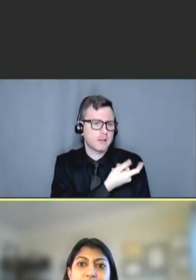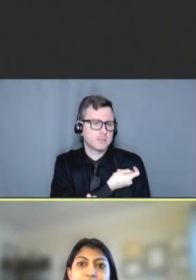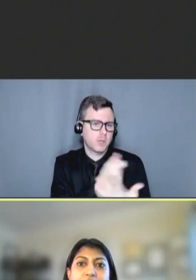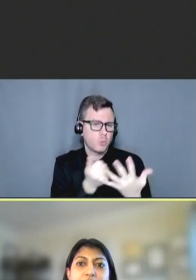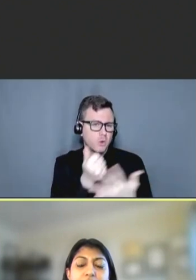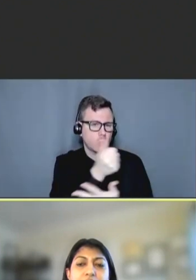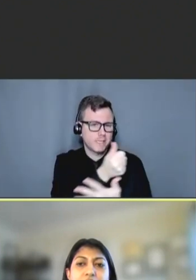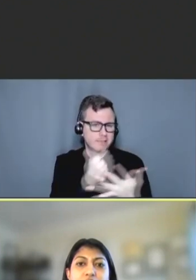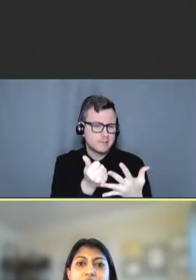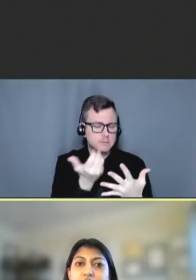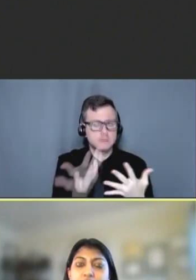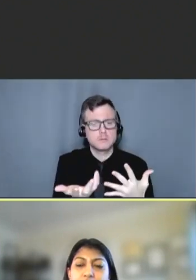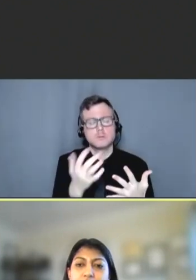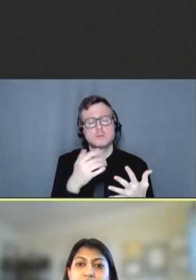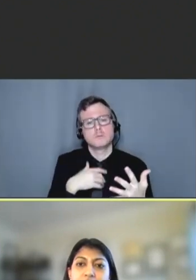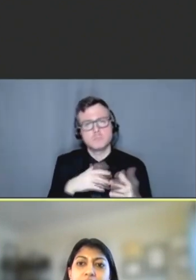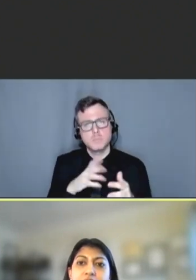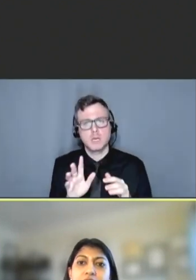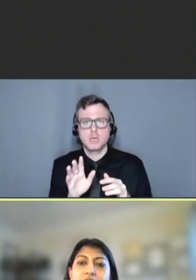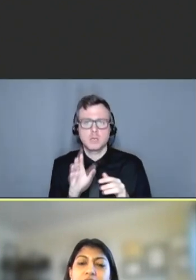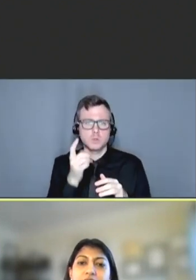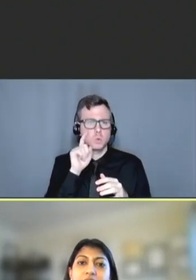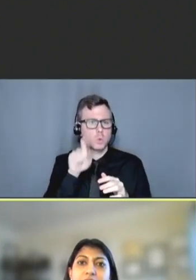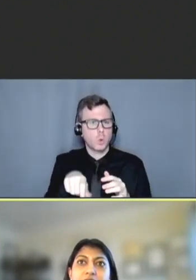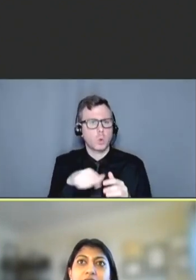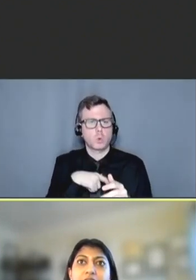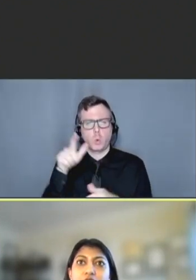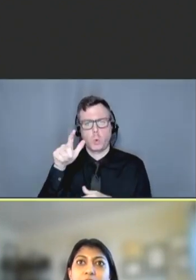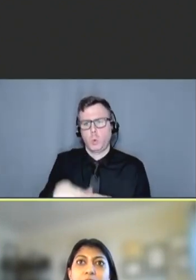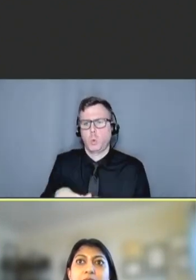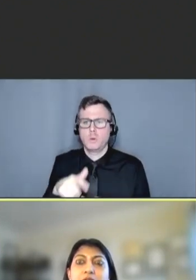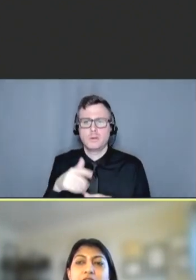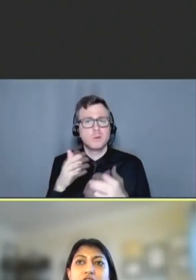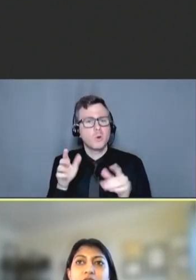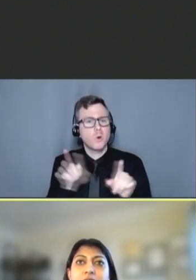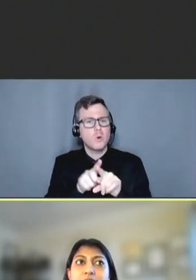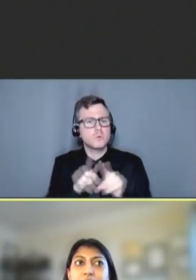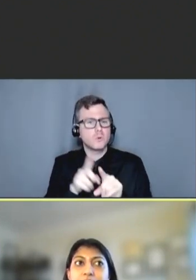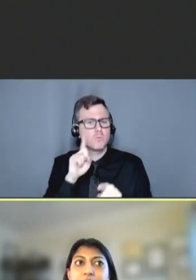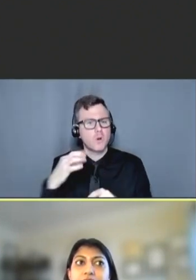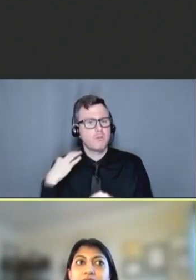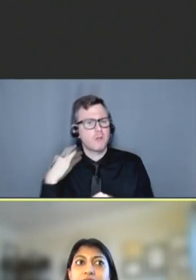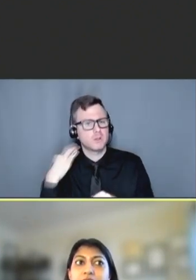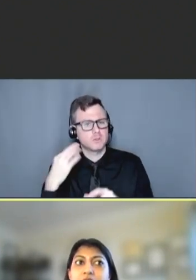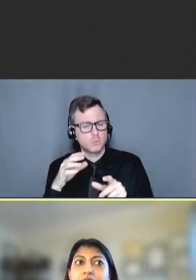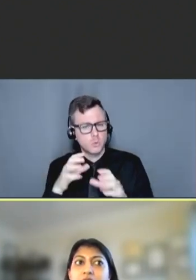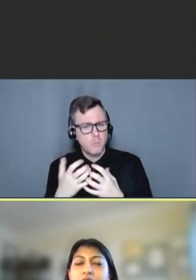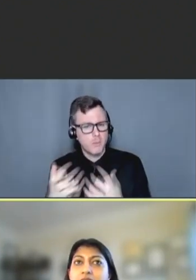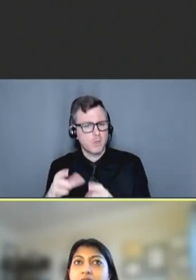board, much lower numbers even amongst the eligible population.